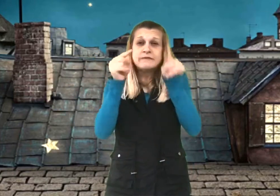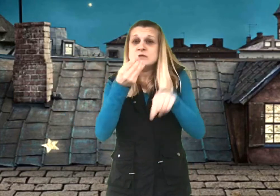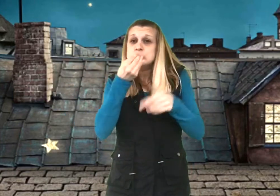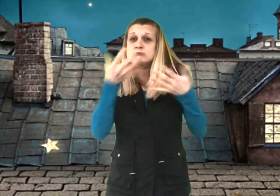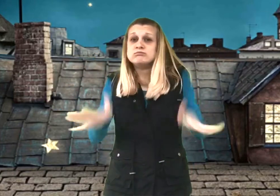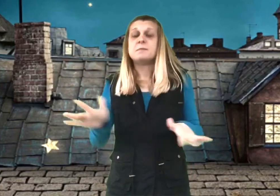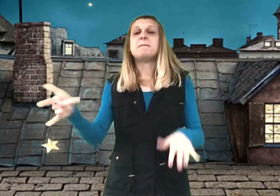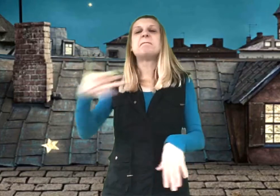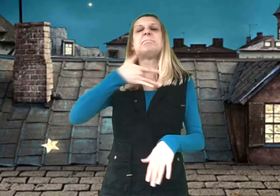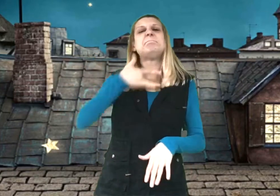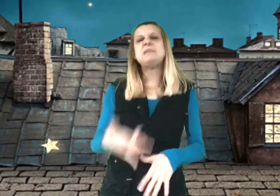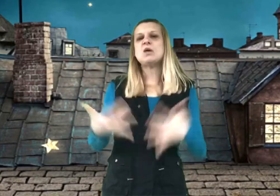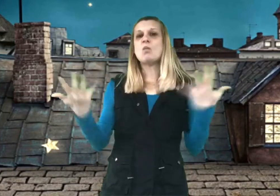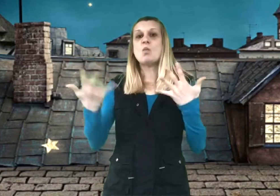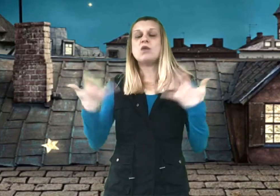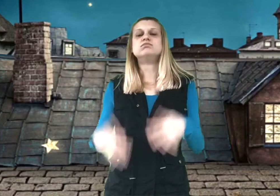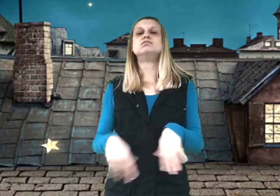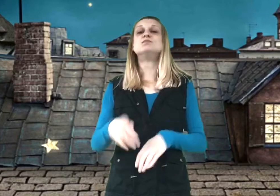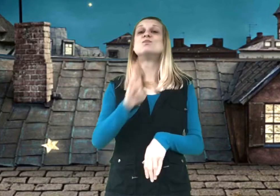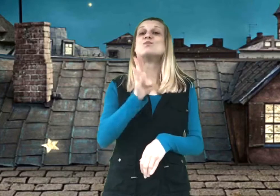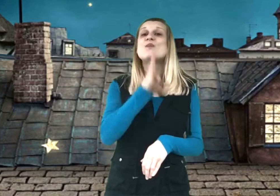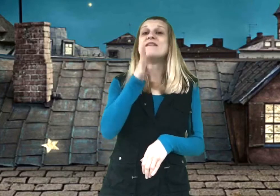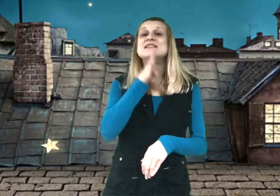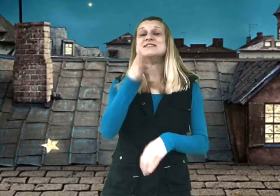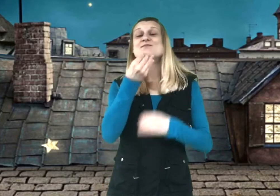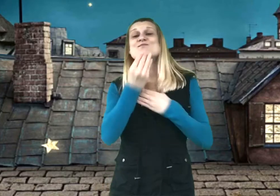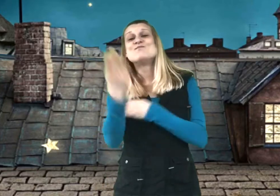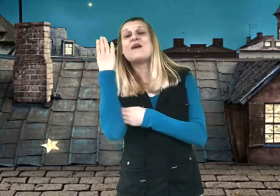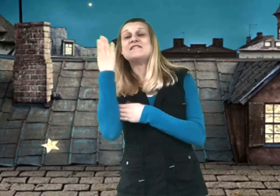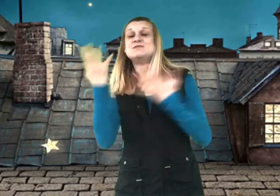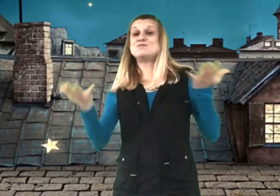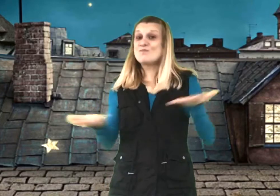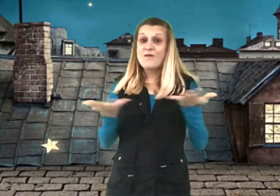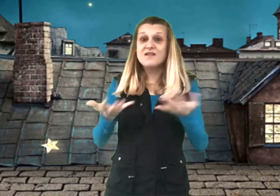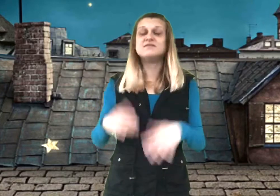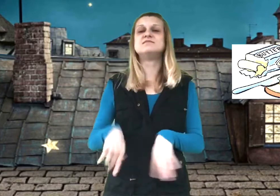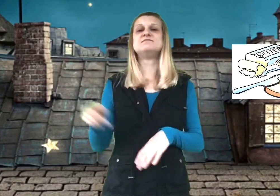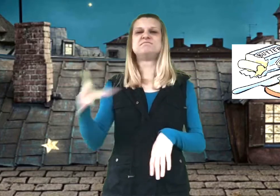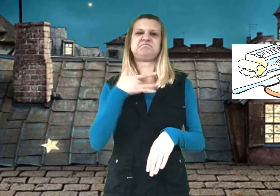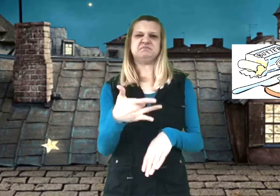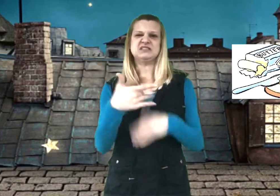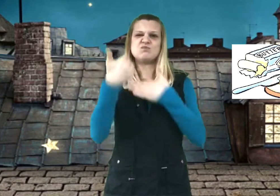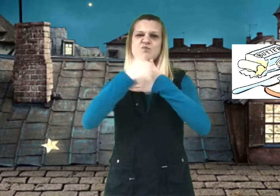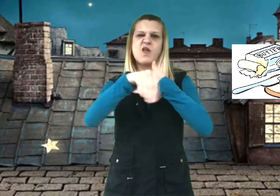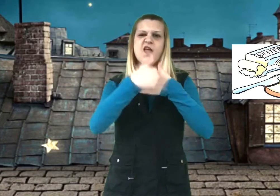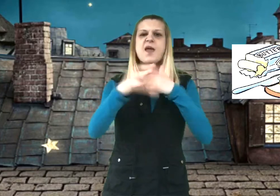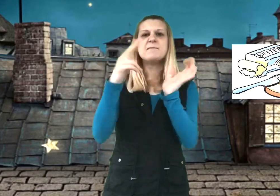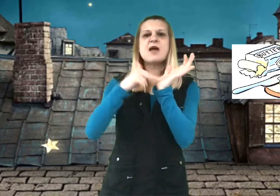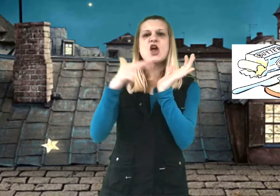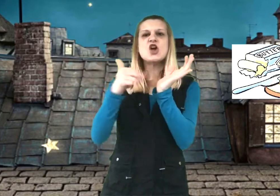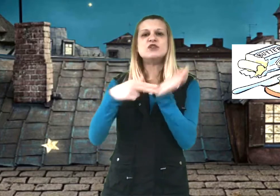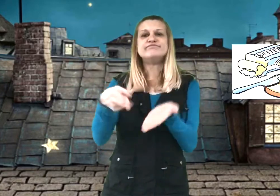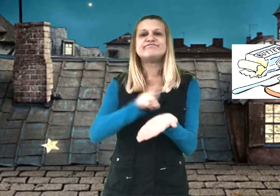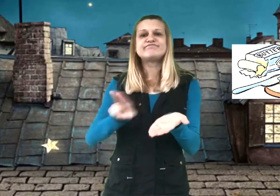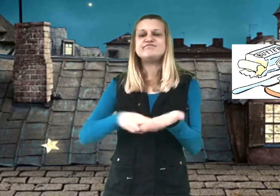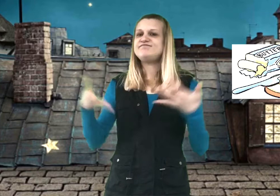The only meals they could afford were bread and margarine for breakfast,